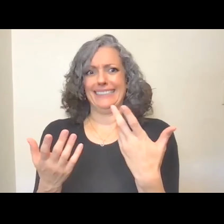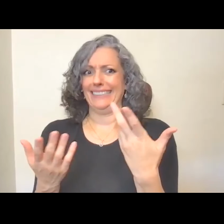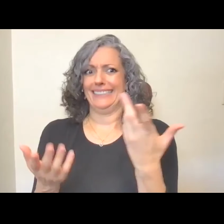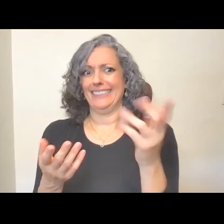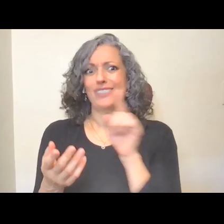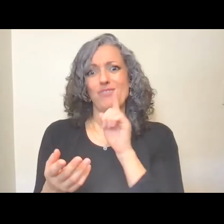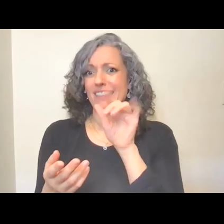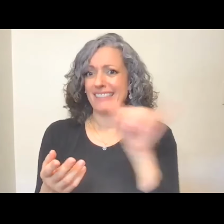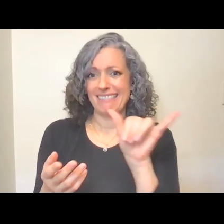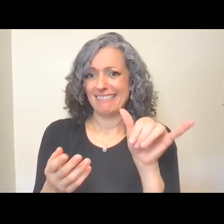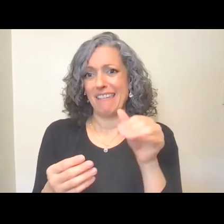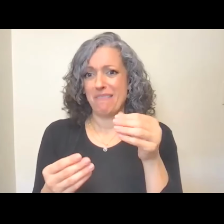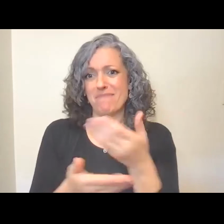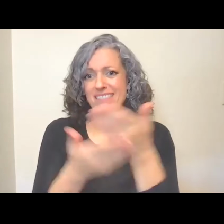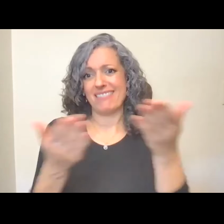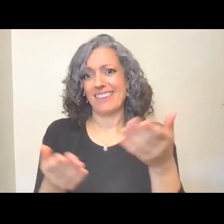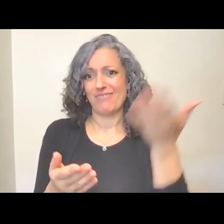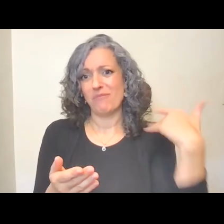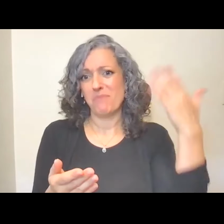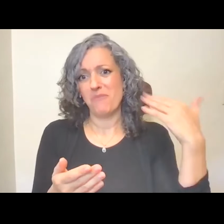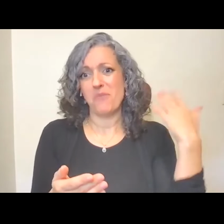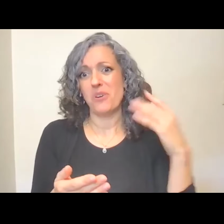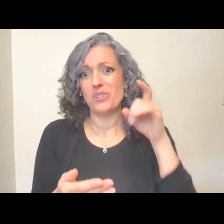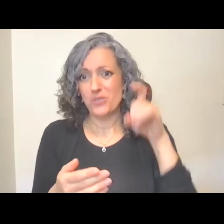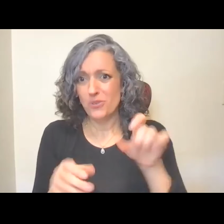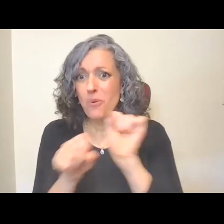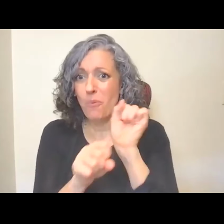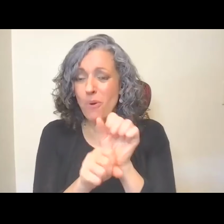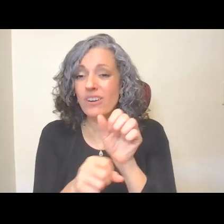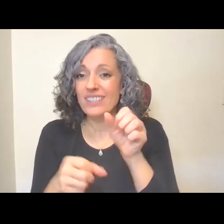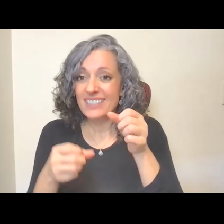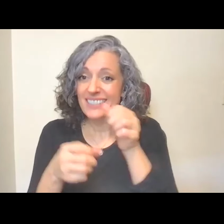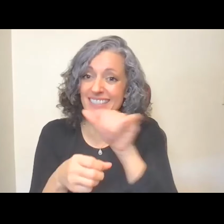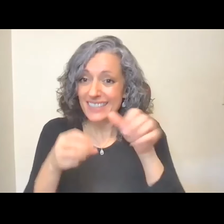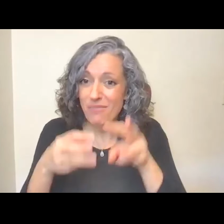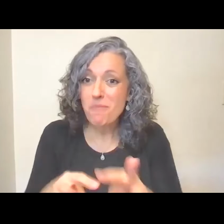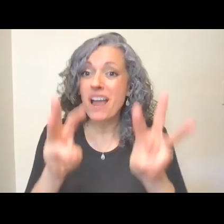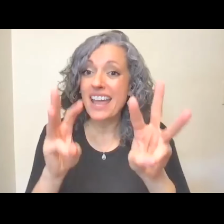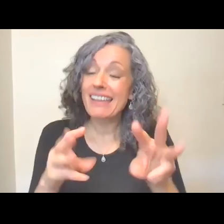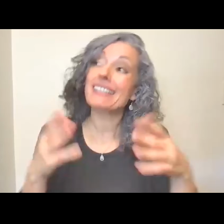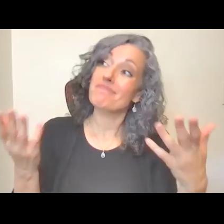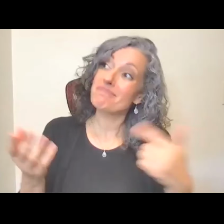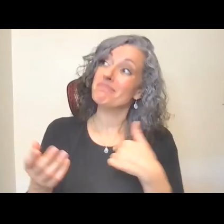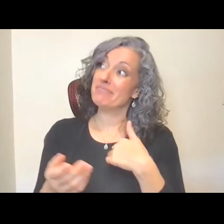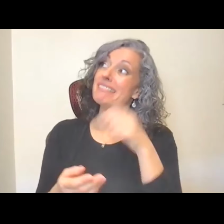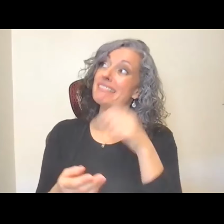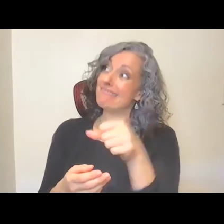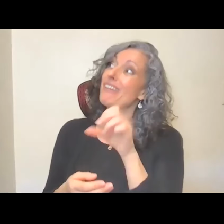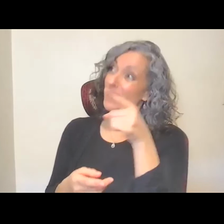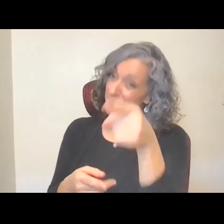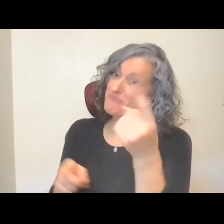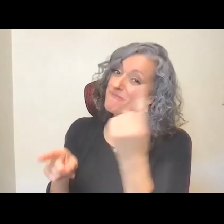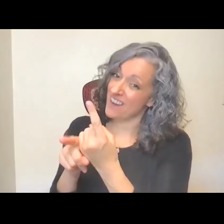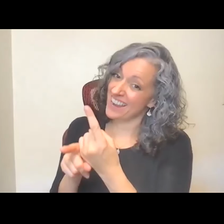as this one, shouldn't it work the same way?" I'm like, "Hmm okay, yeah, maybe you're right." So it